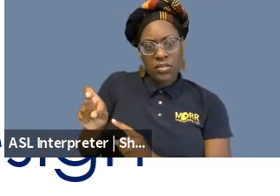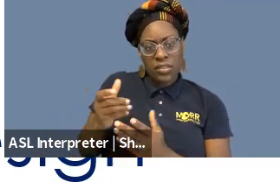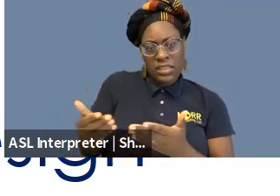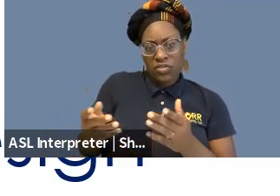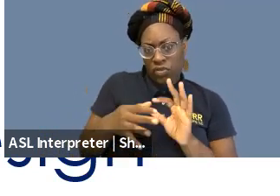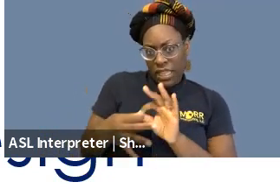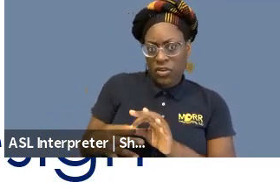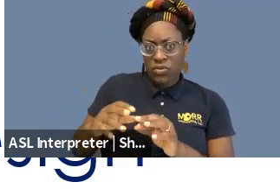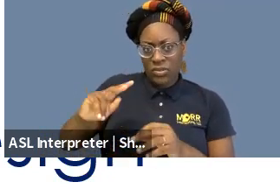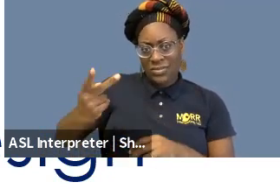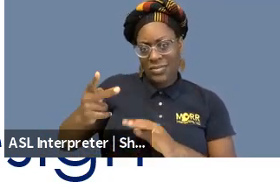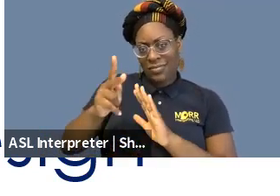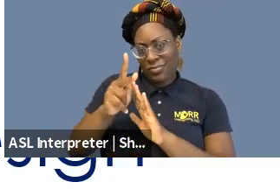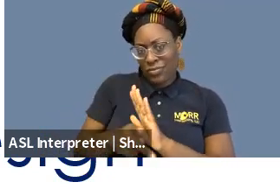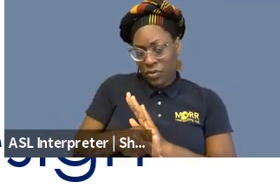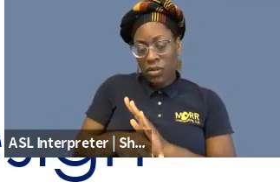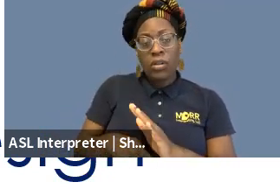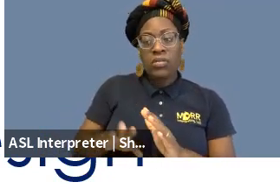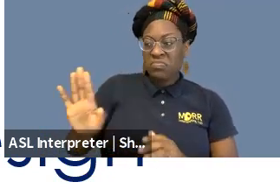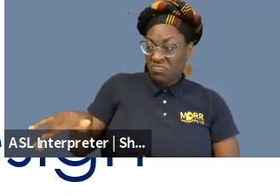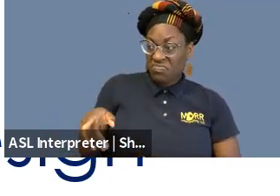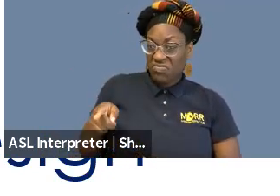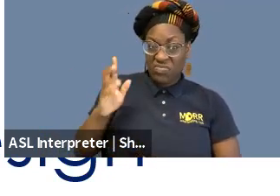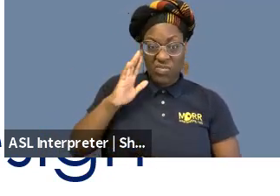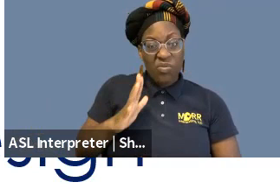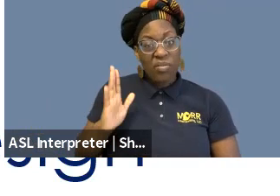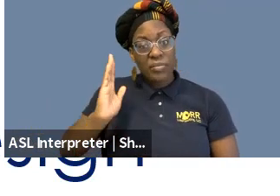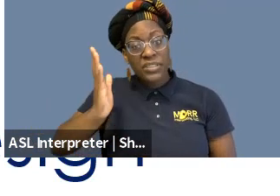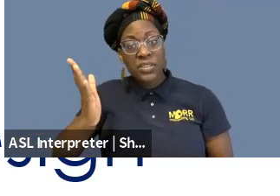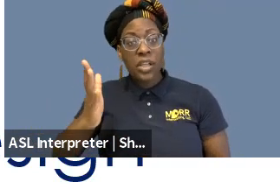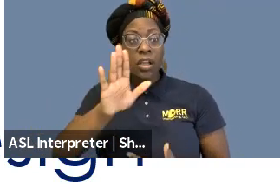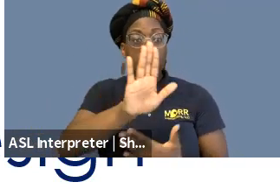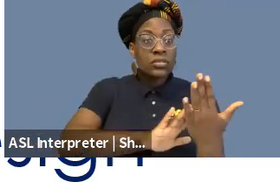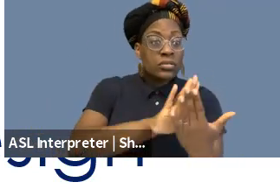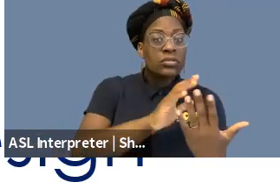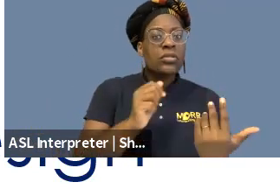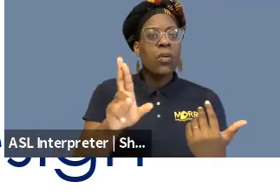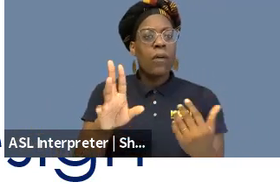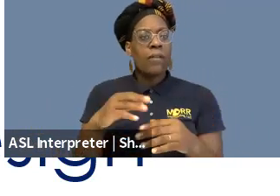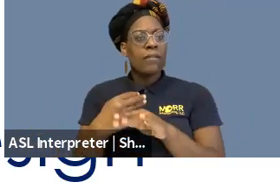in-person or virtually? ? What do you want to emphasize with this image? ? What is the most important